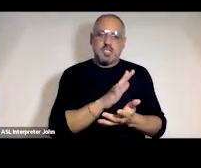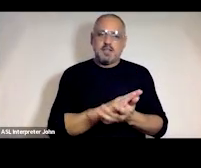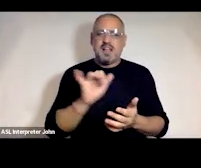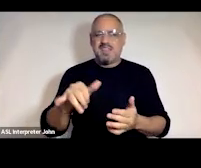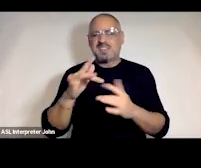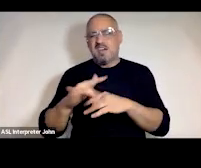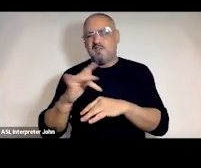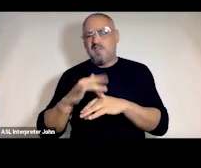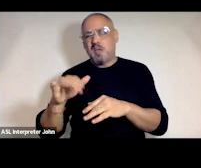page on our website.